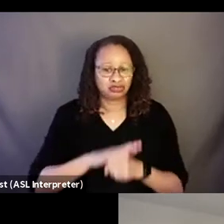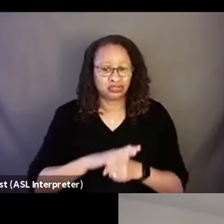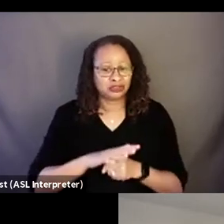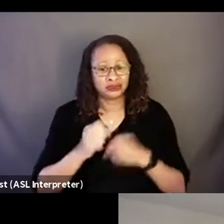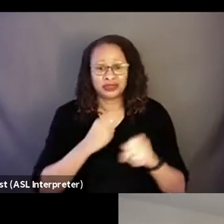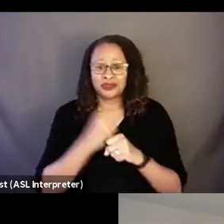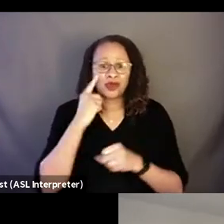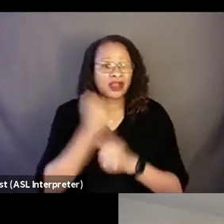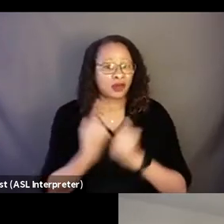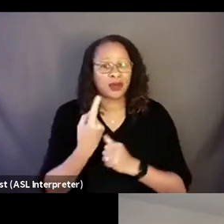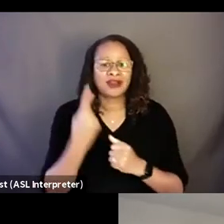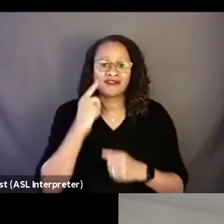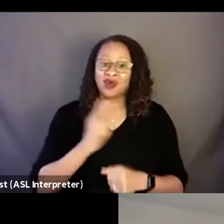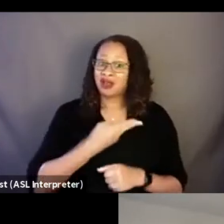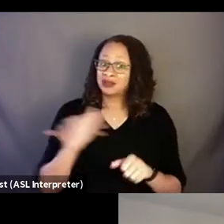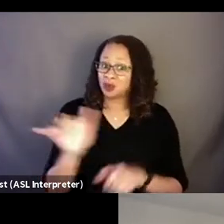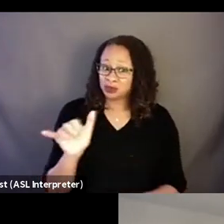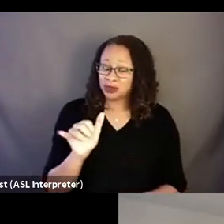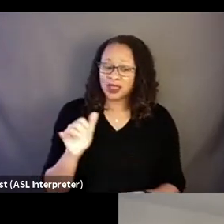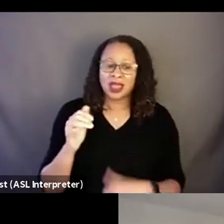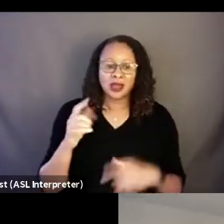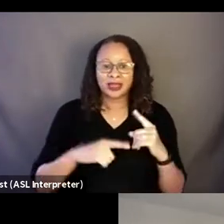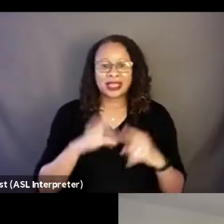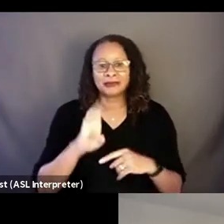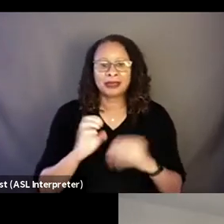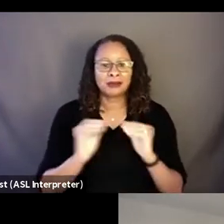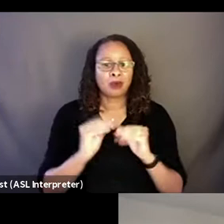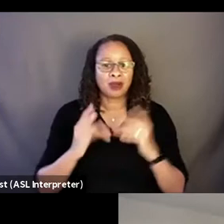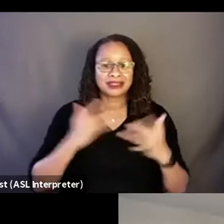and for us as well. So we can't be more excited for it to be over.